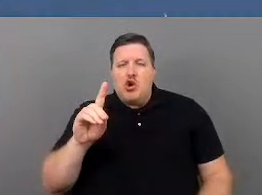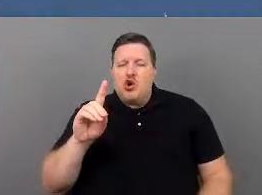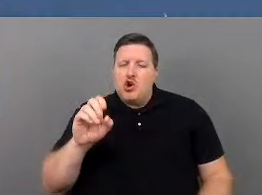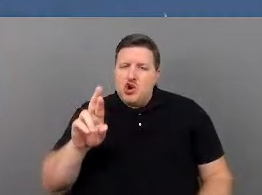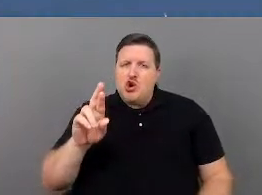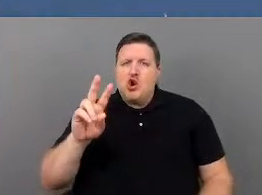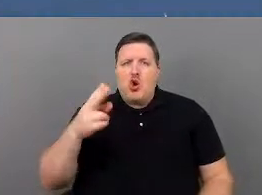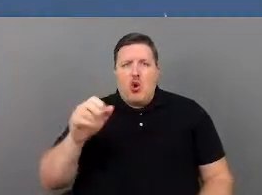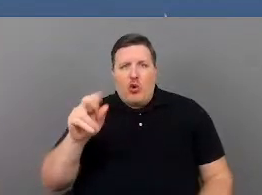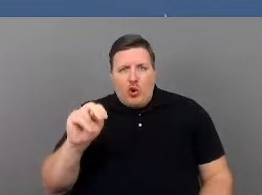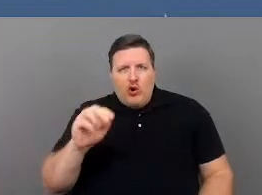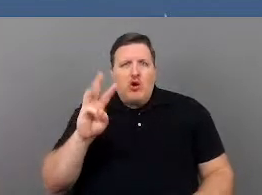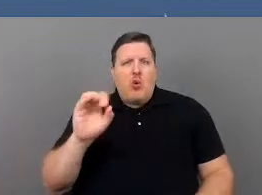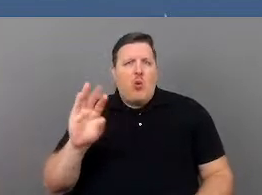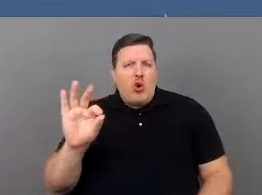AND I WANTED TO ADD MY VOICE